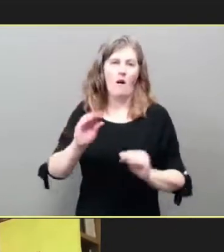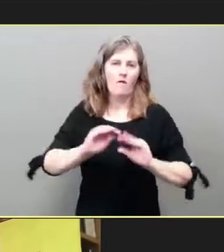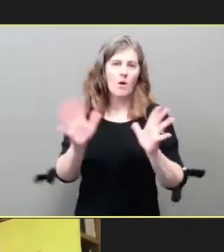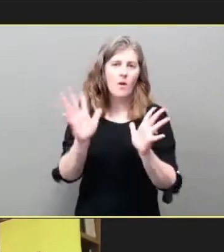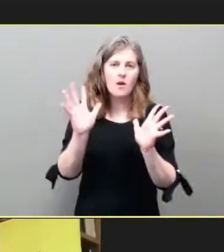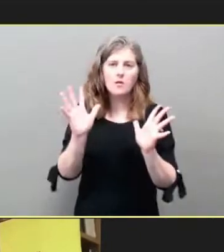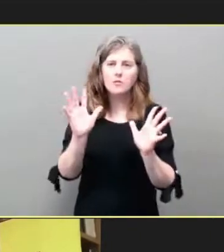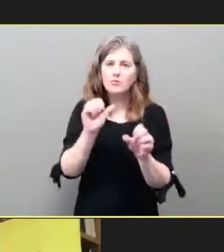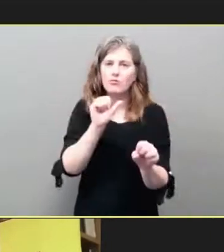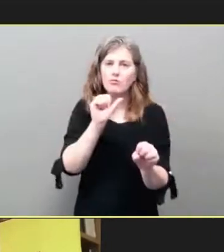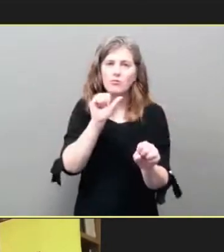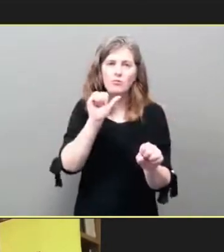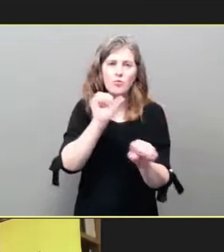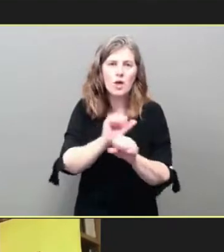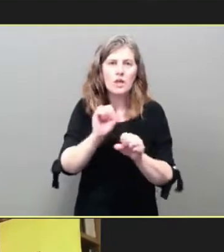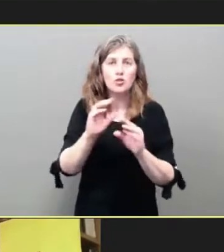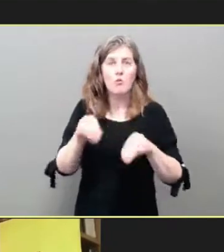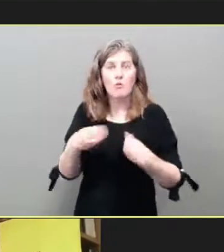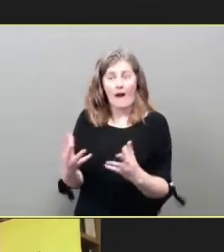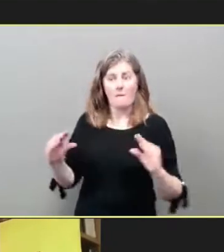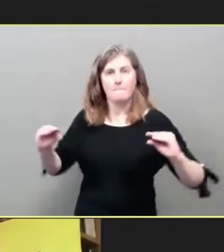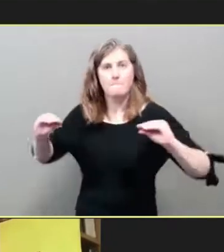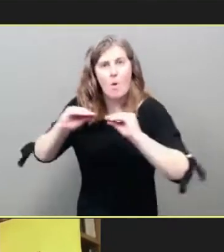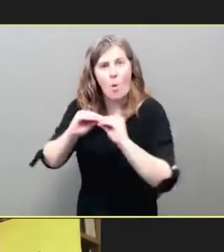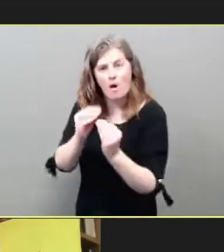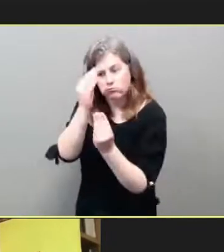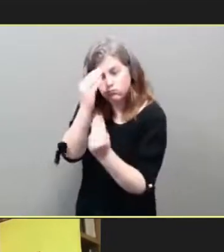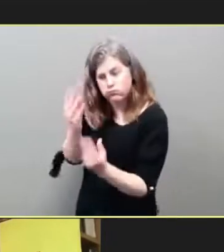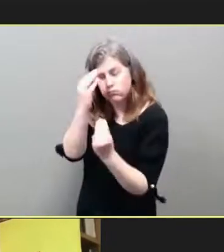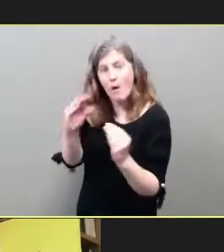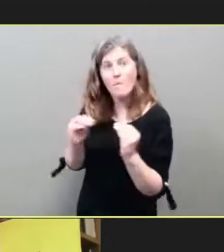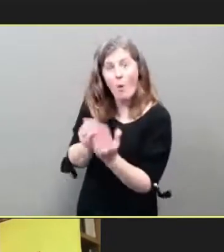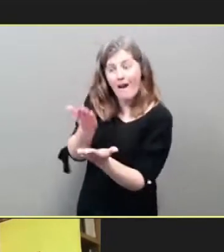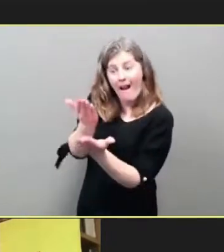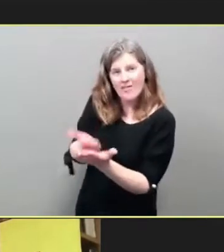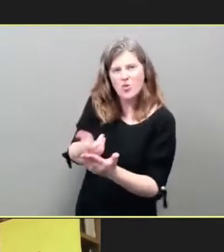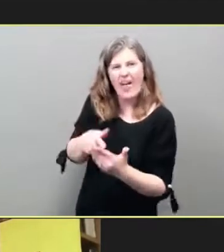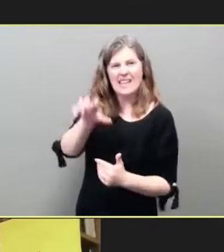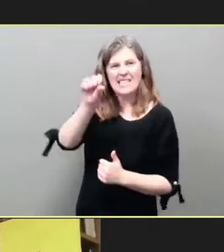more information and evidence to the Southeast region given what we're